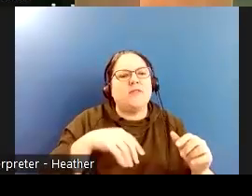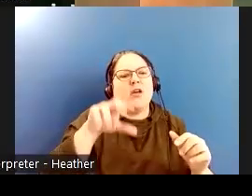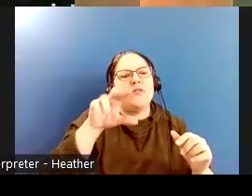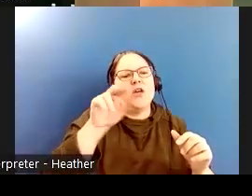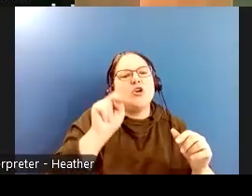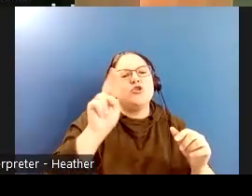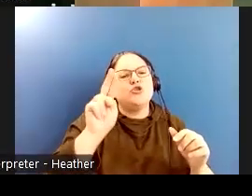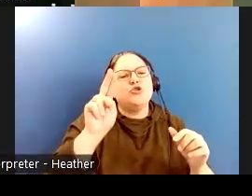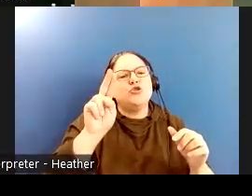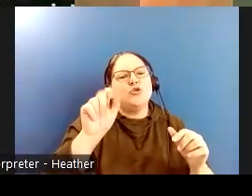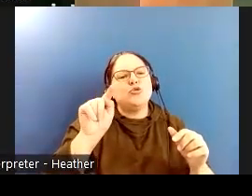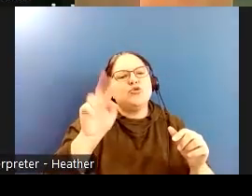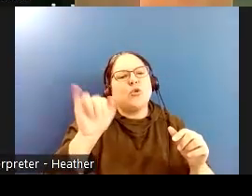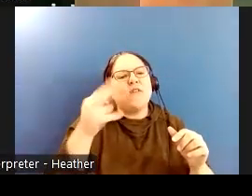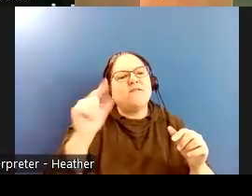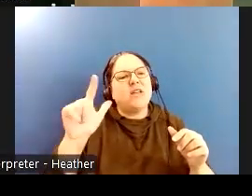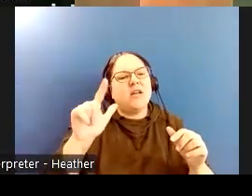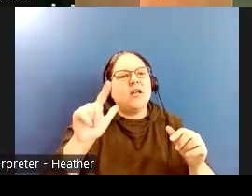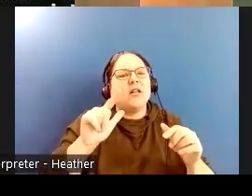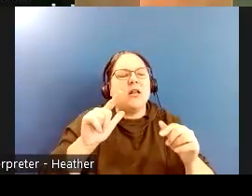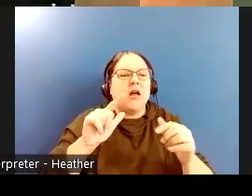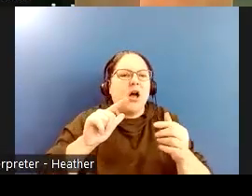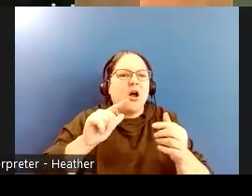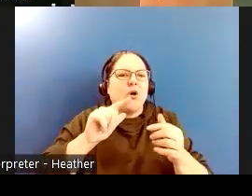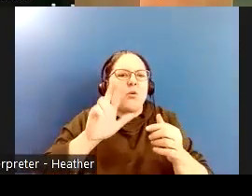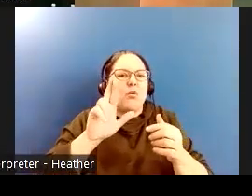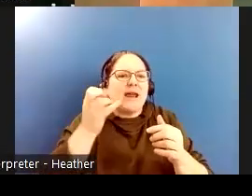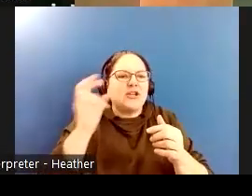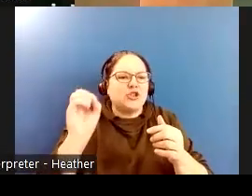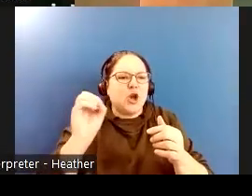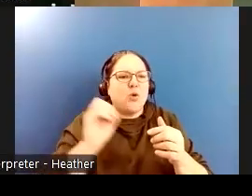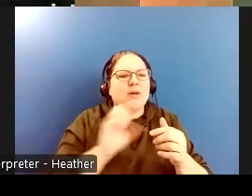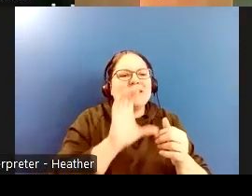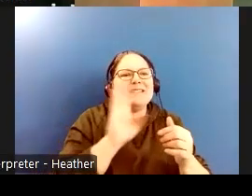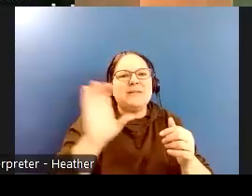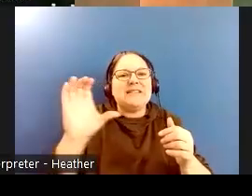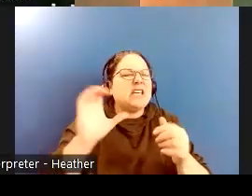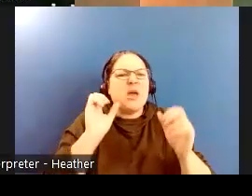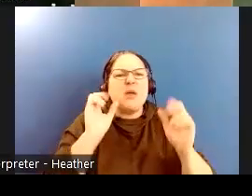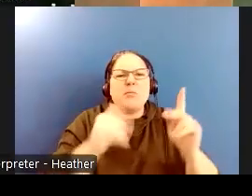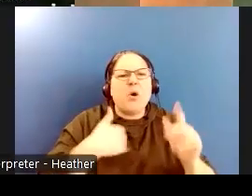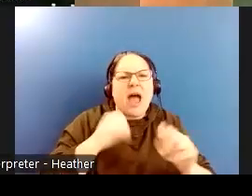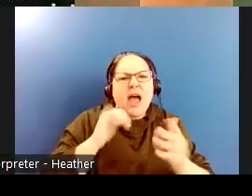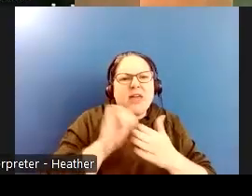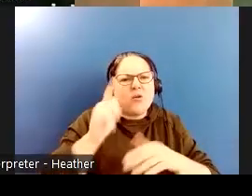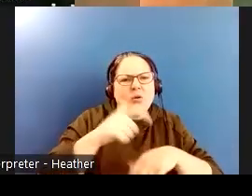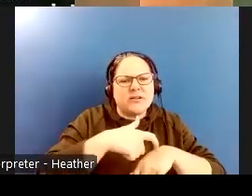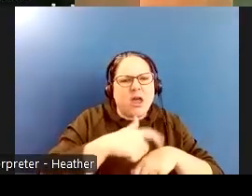is in a CBC it's simple people get it all the time right and so the idea would be that my patient